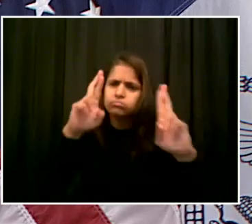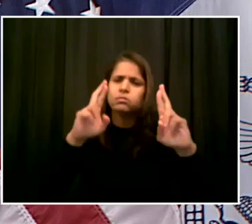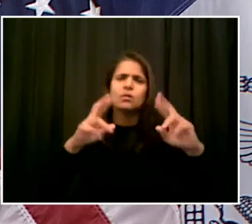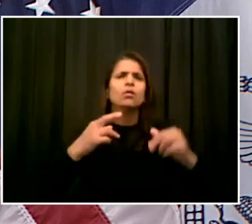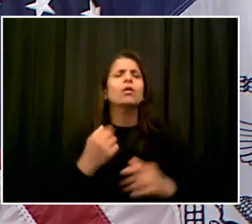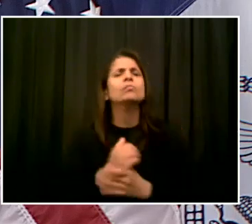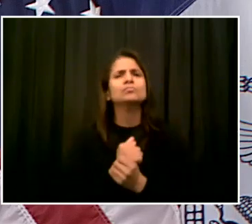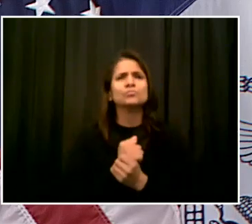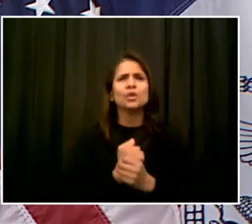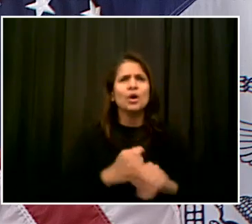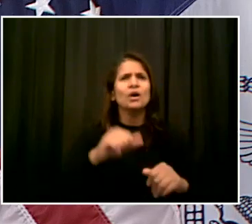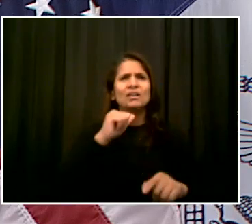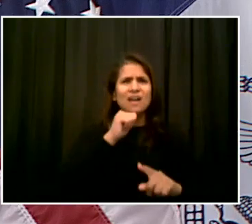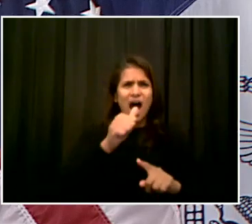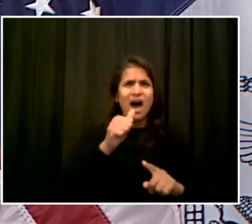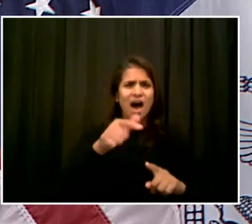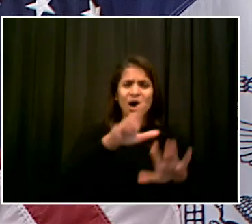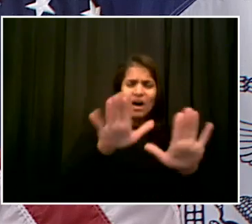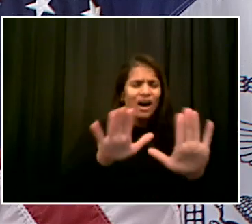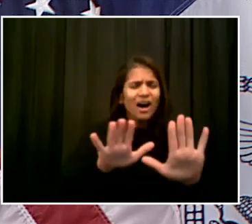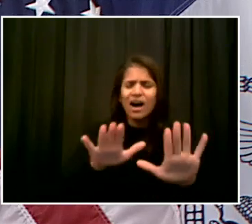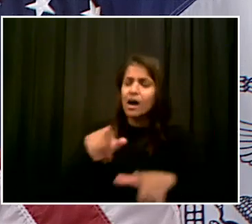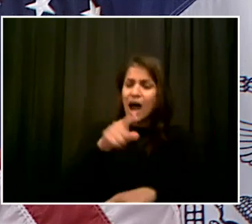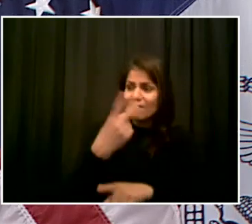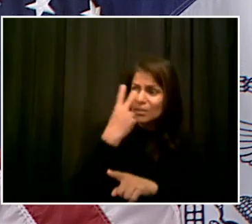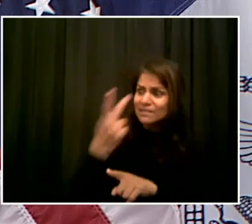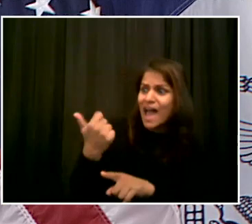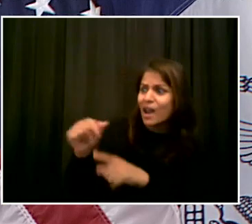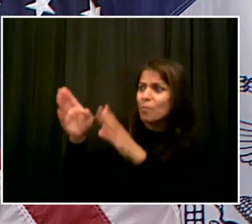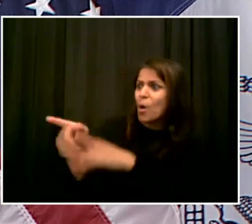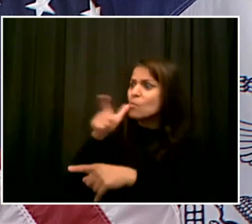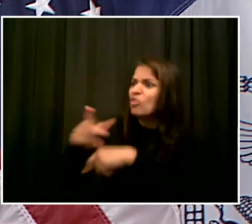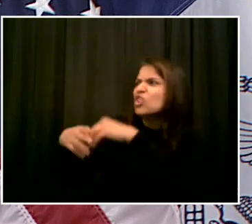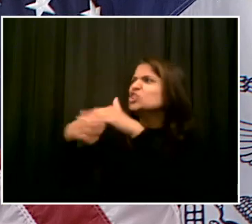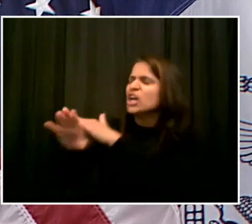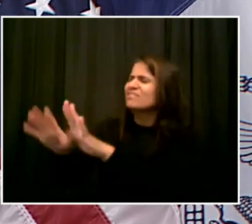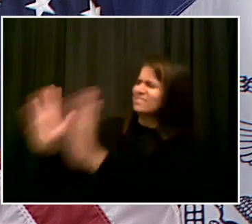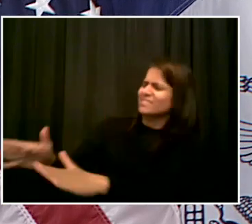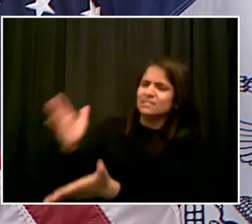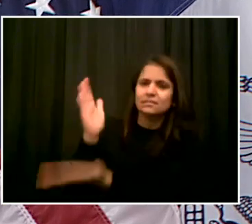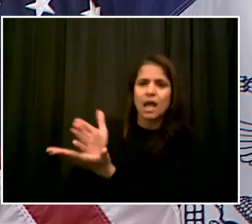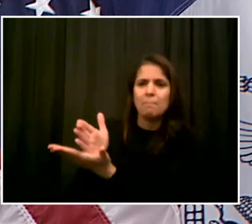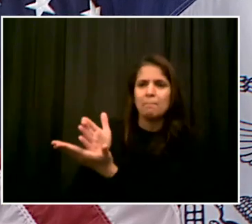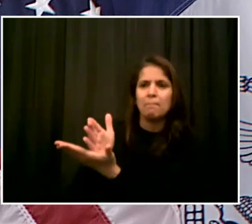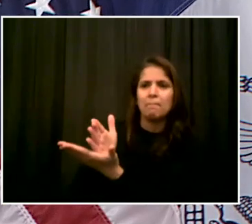UP. DO NOT LET LOOTERS, THERE'S